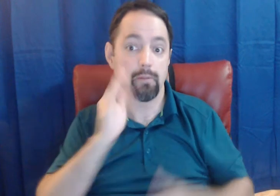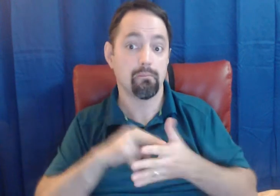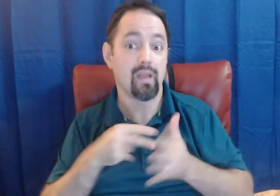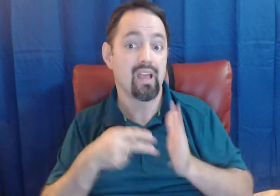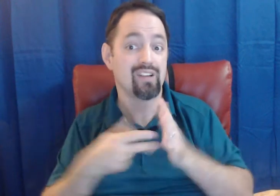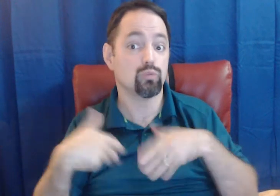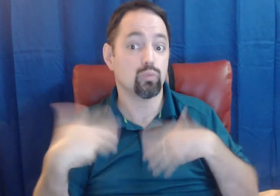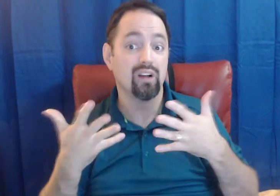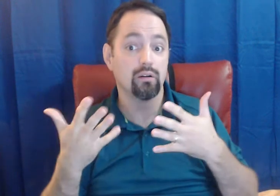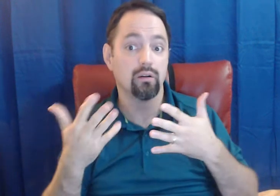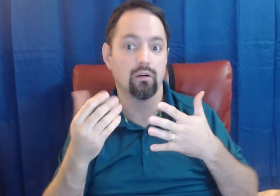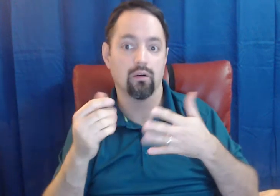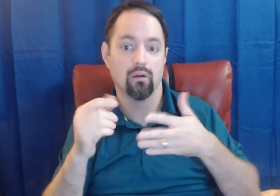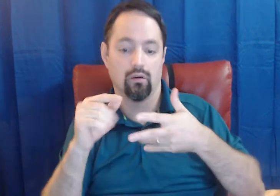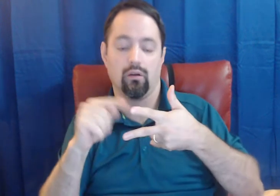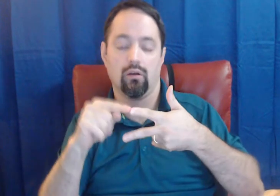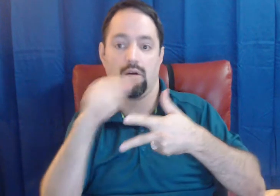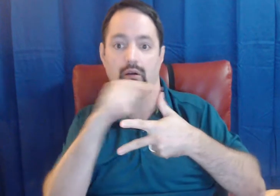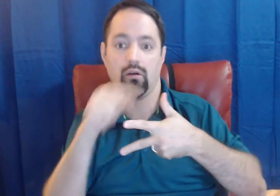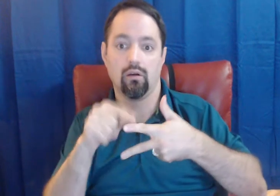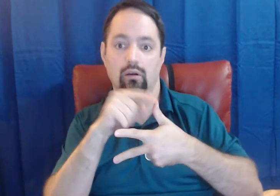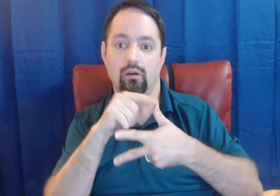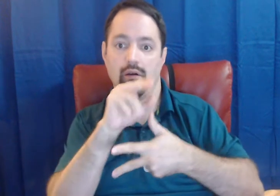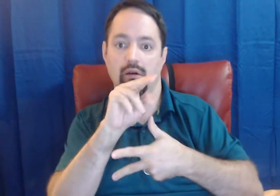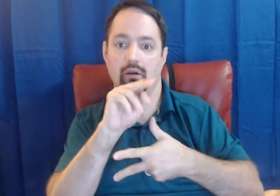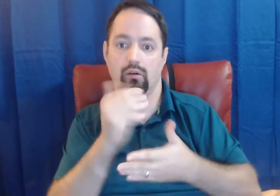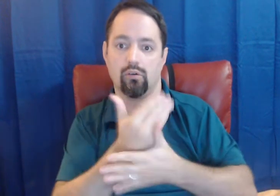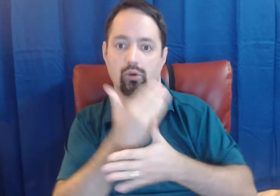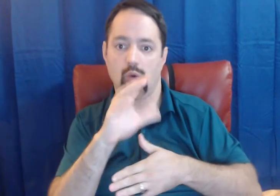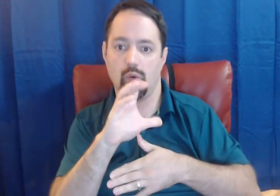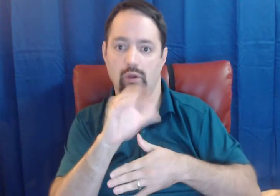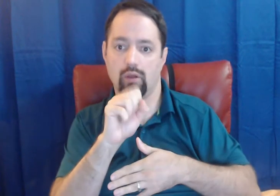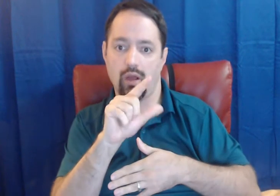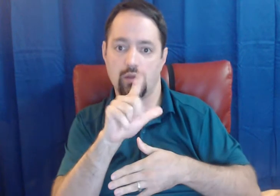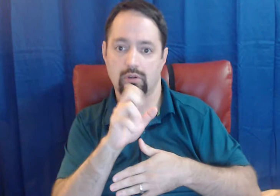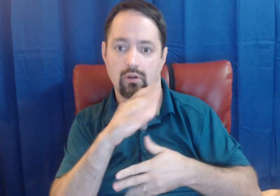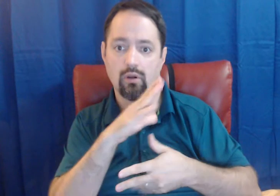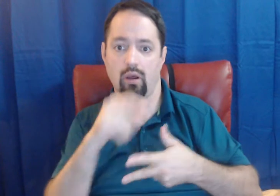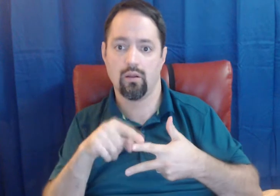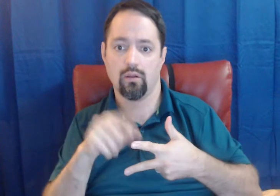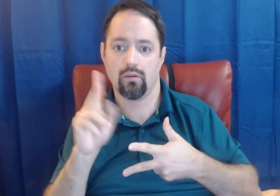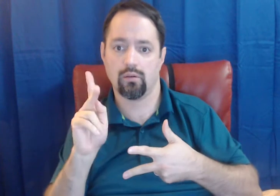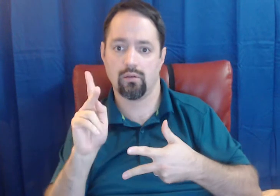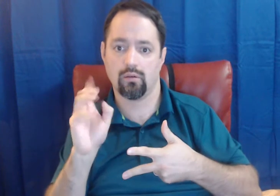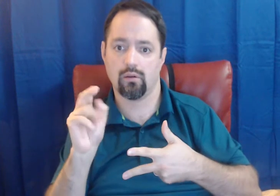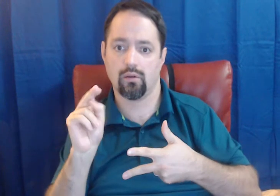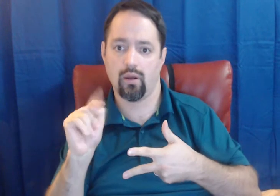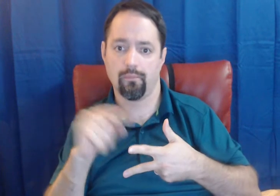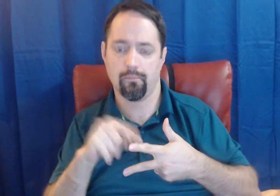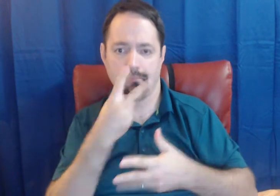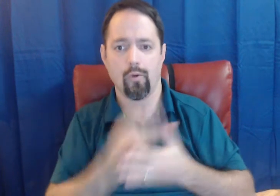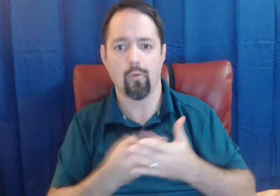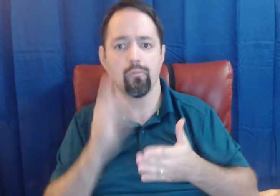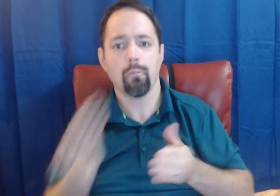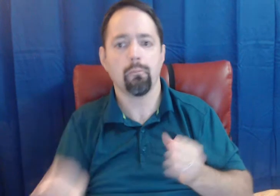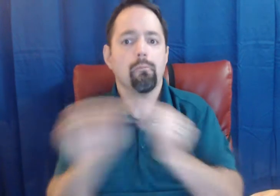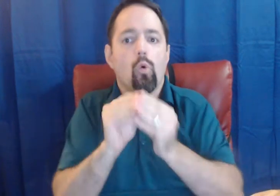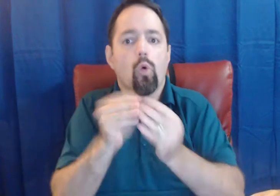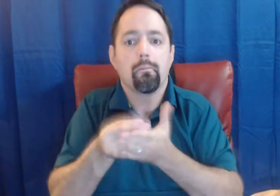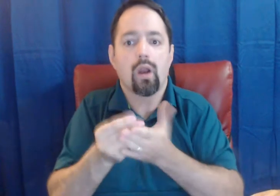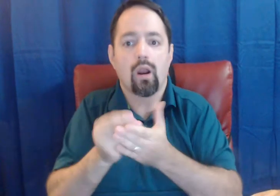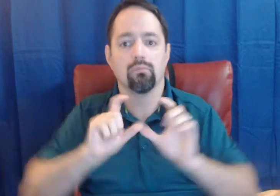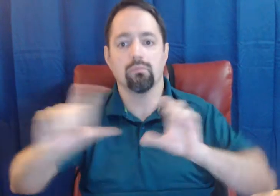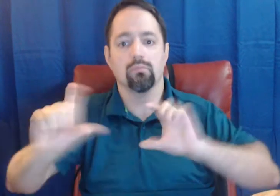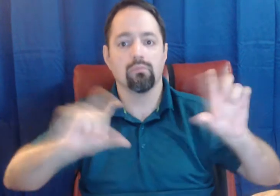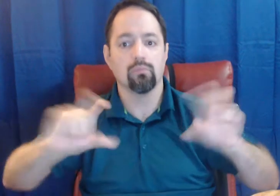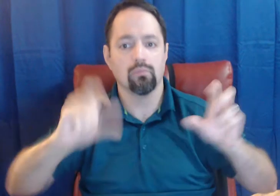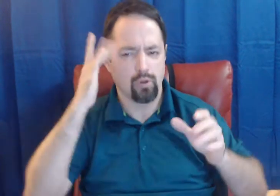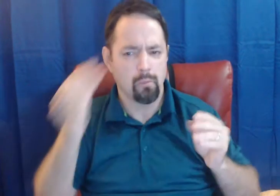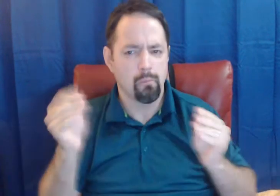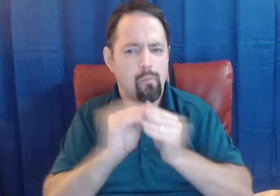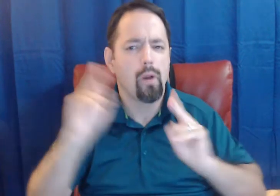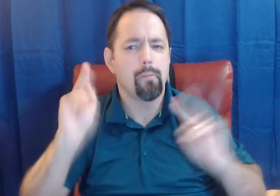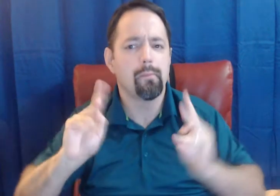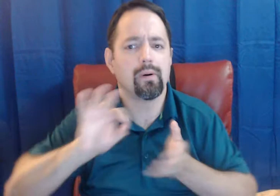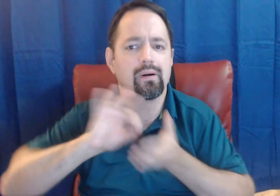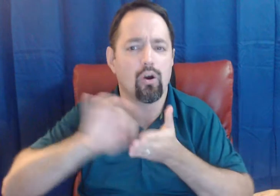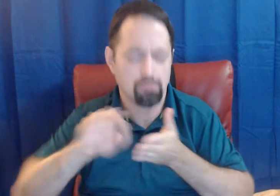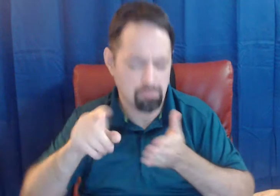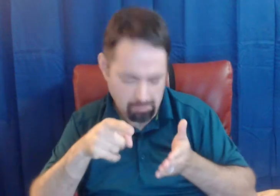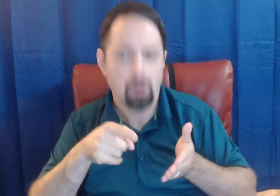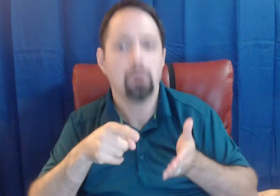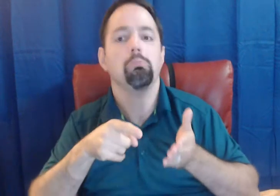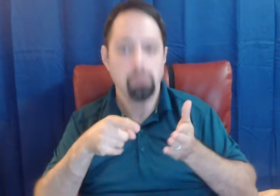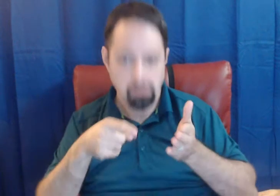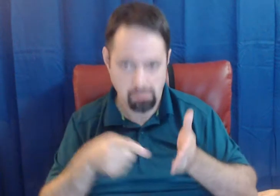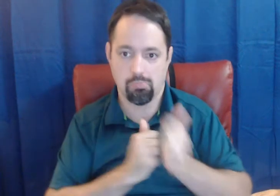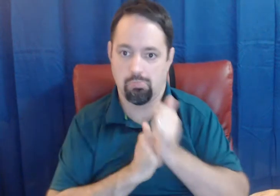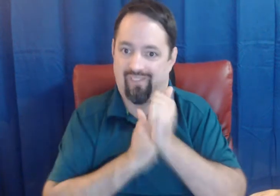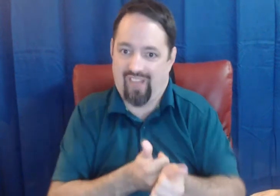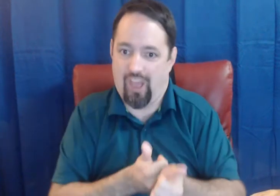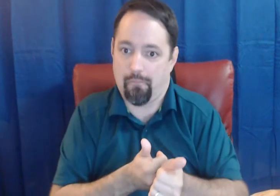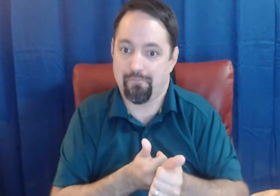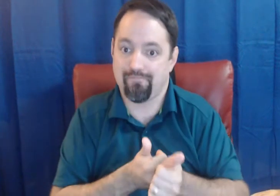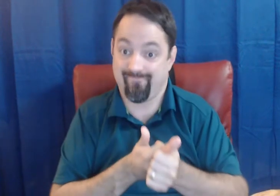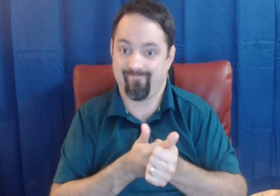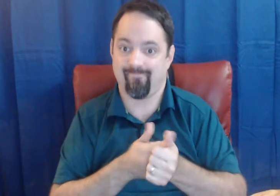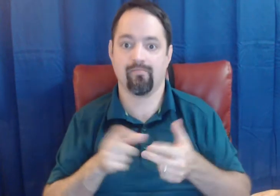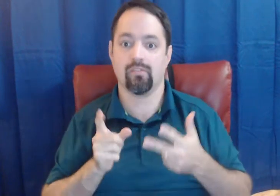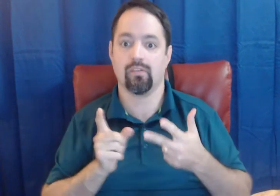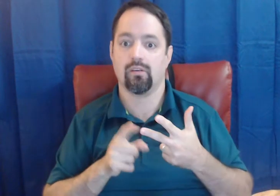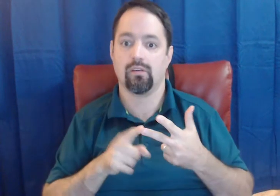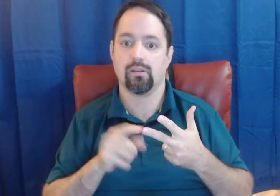means what, New Castle and Kent Counties will get more funding based on census counts